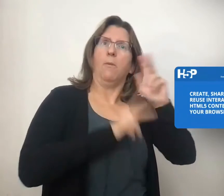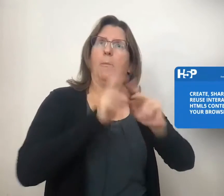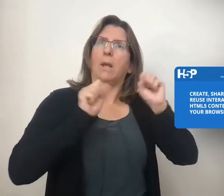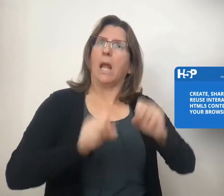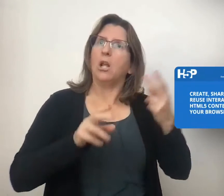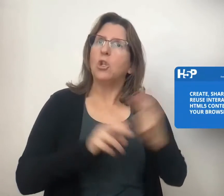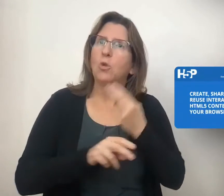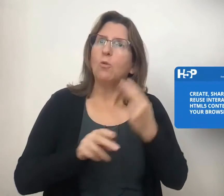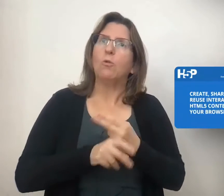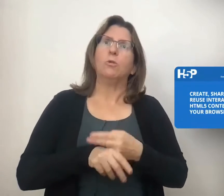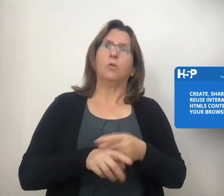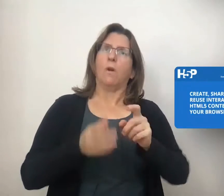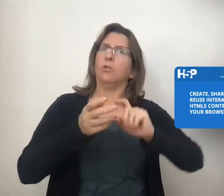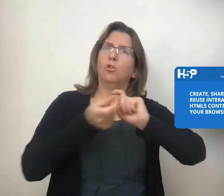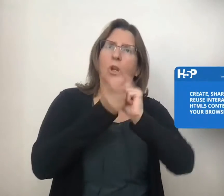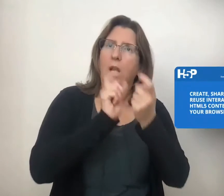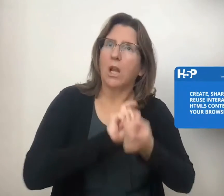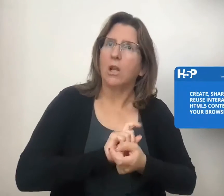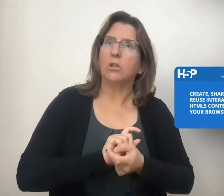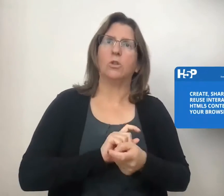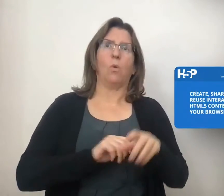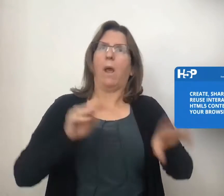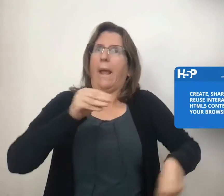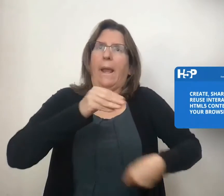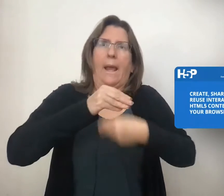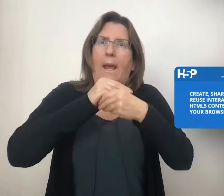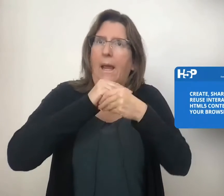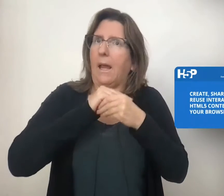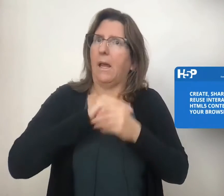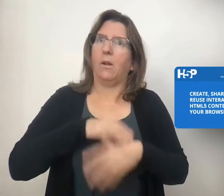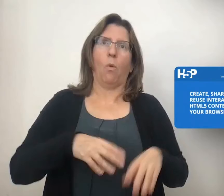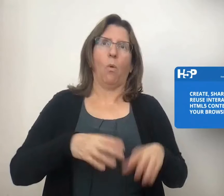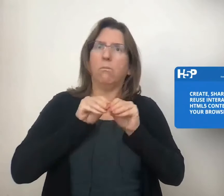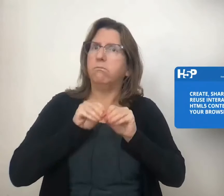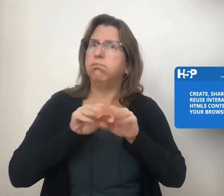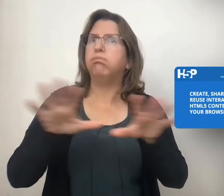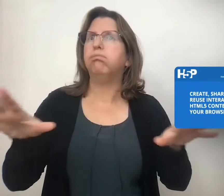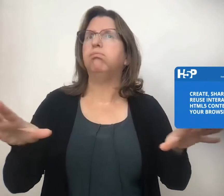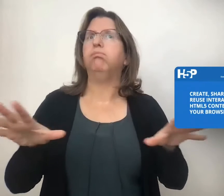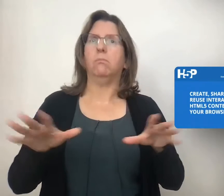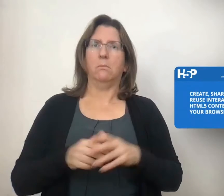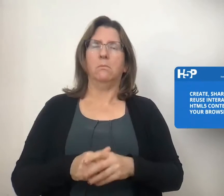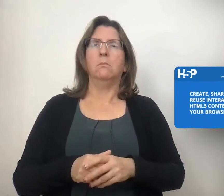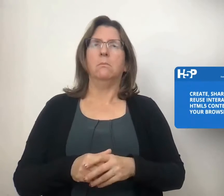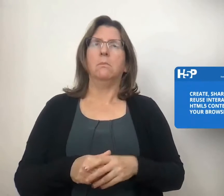Revise it, add to it, and redistribute it.